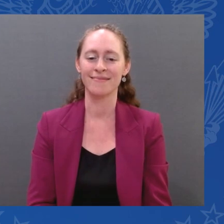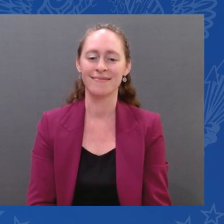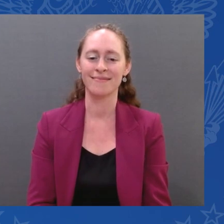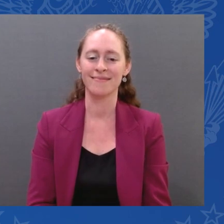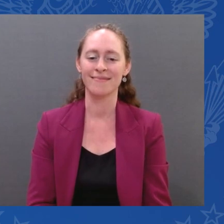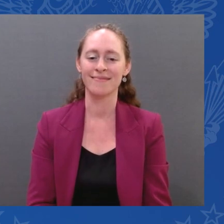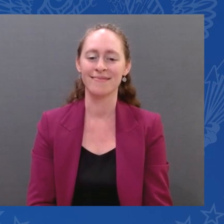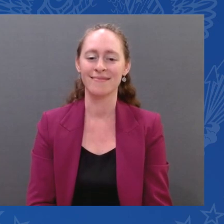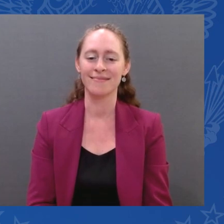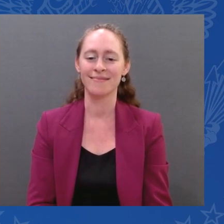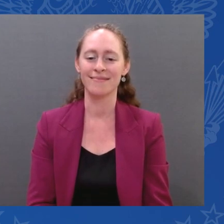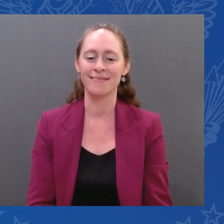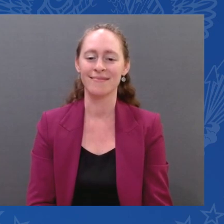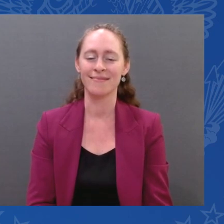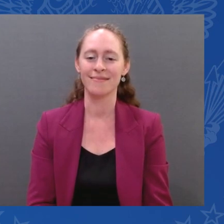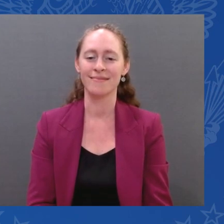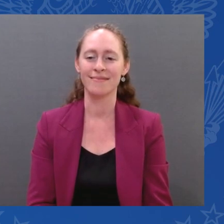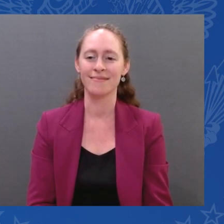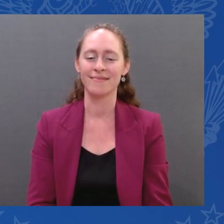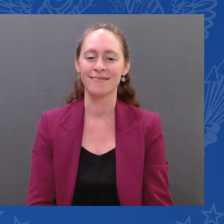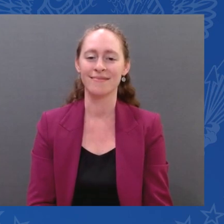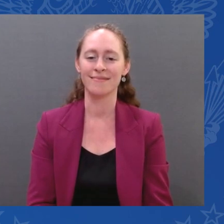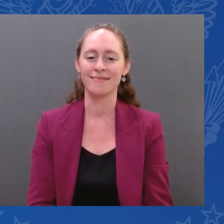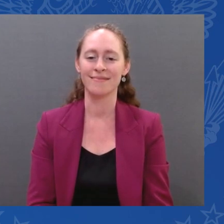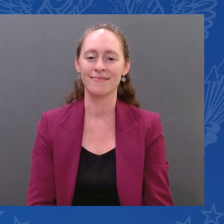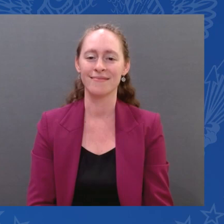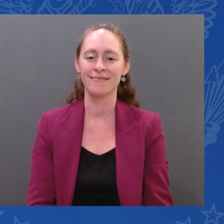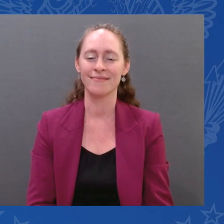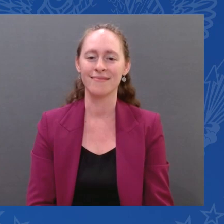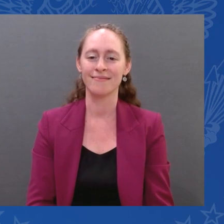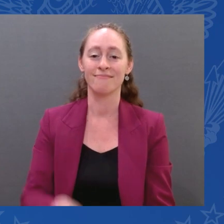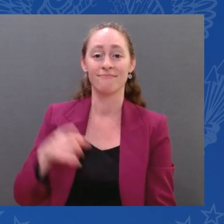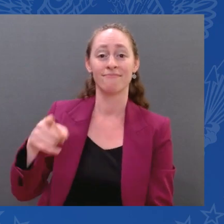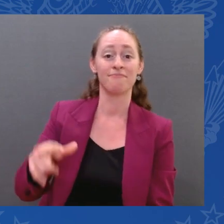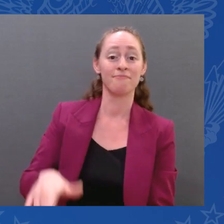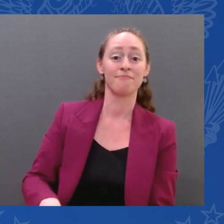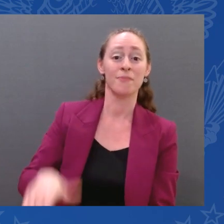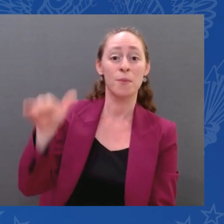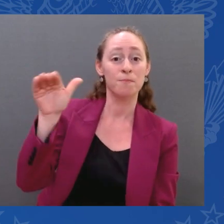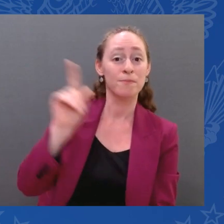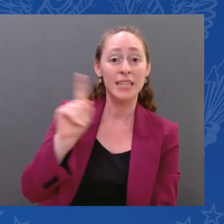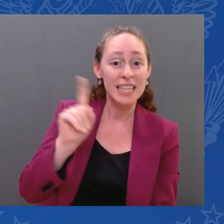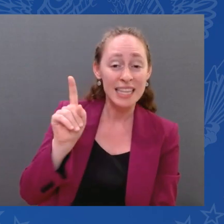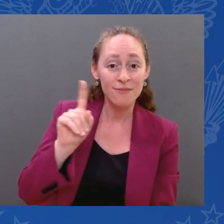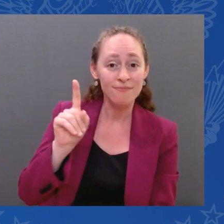A daughter of Tucson, Arizona, former U.S. Representative Gabrielle Giffords epitomizes public service.